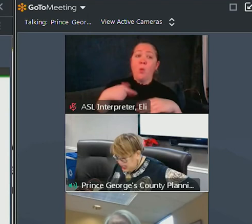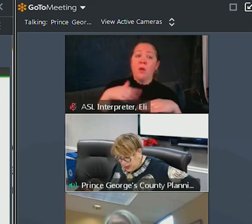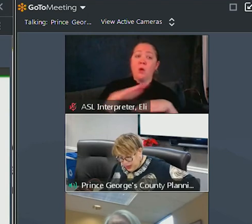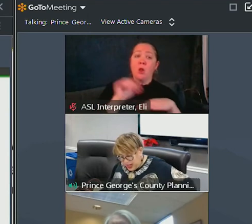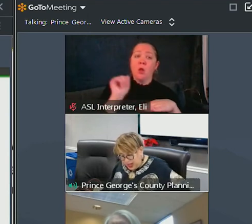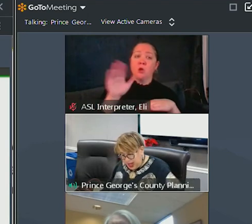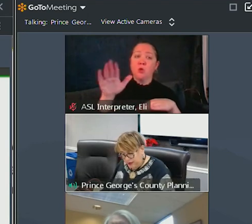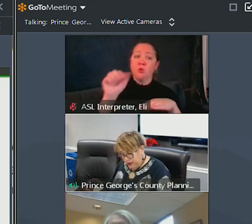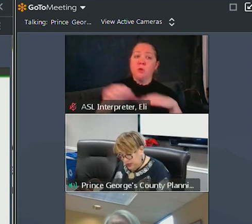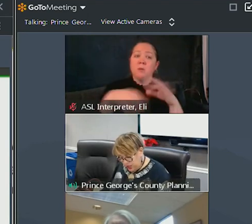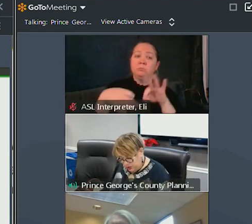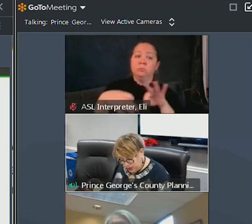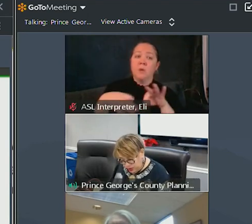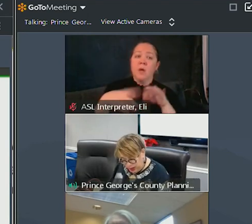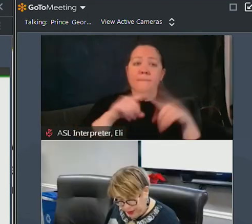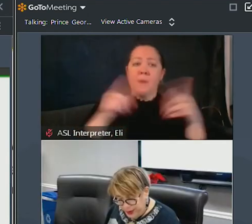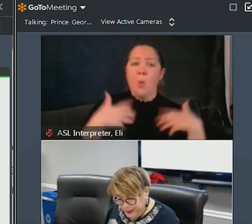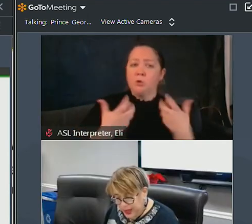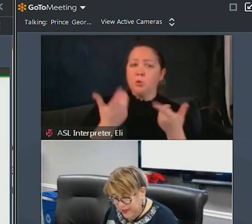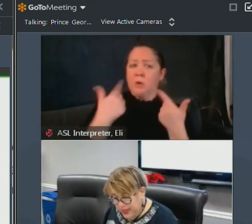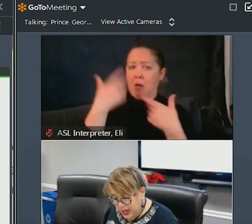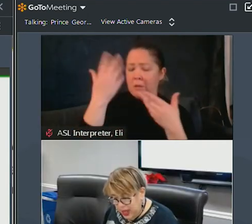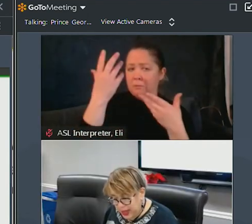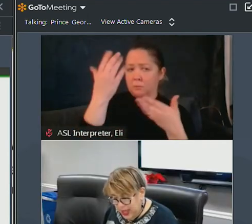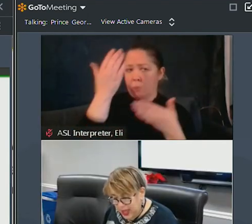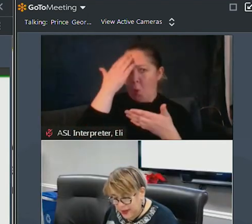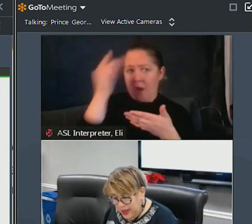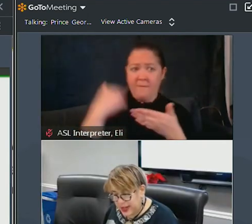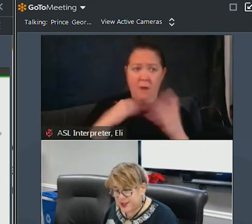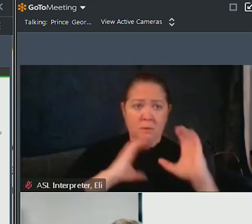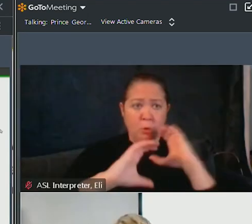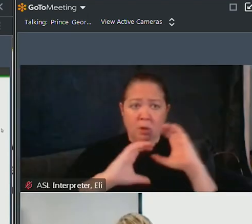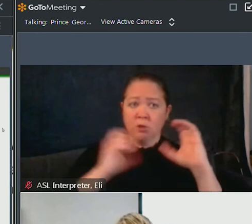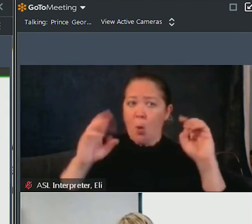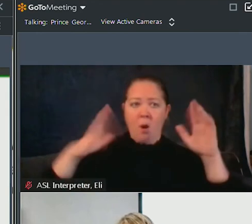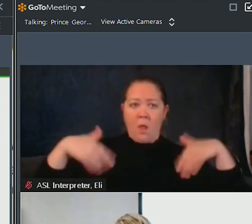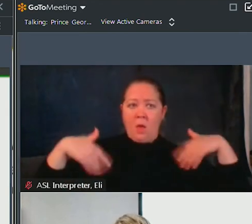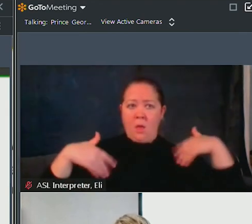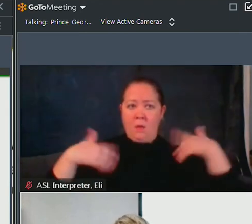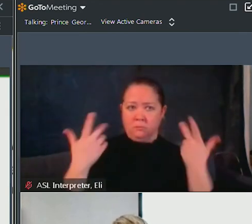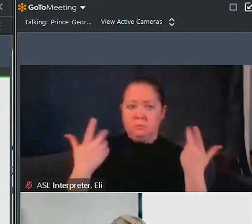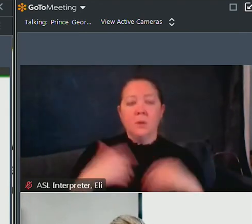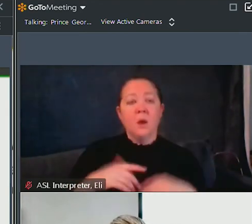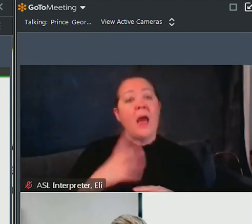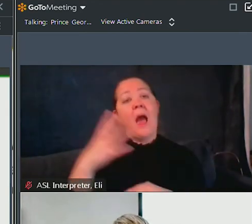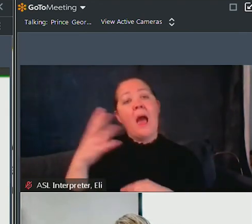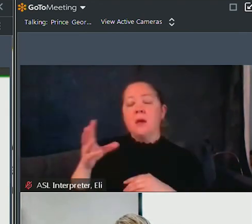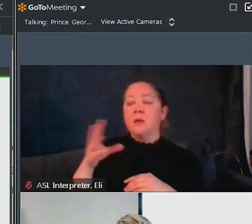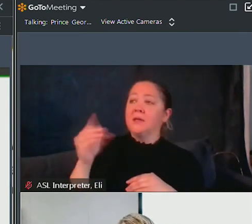any kind of communication whatsoever. And then I may, and here's the thing, this application, as I said, you know,